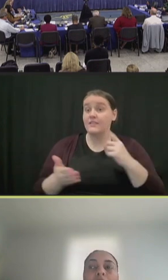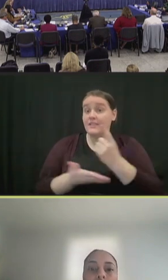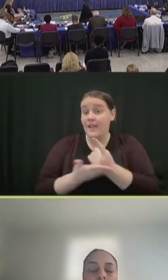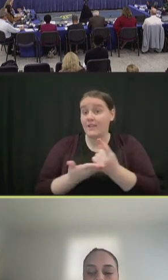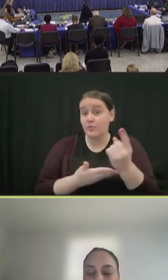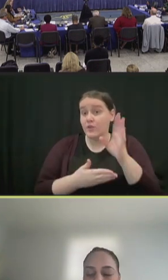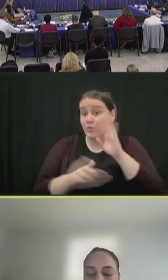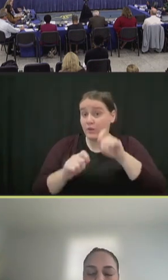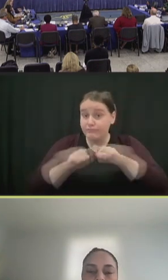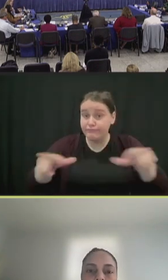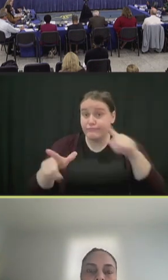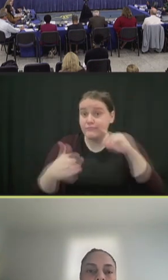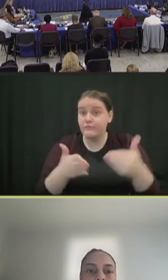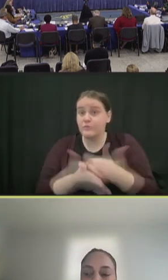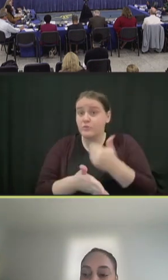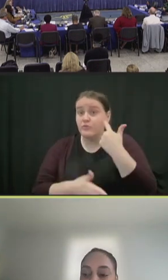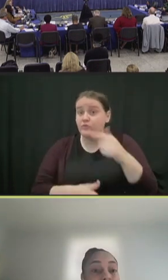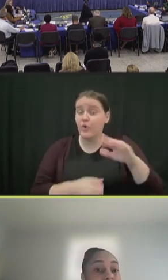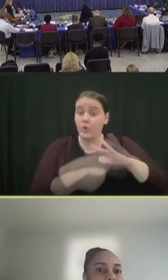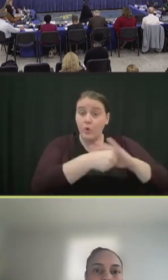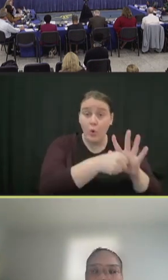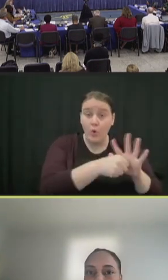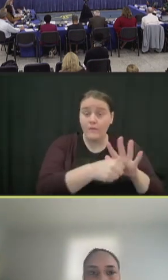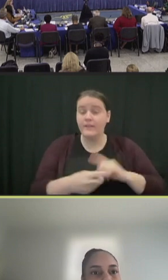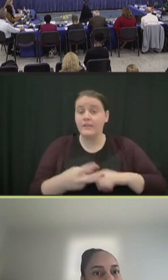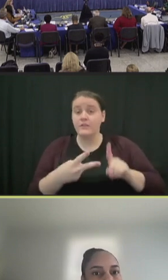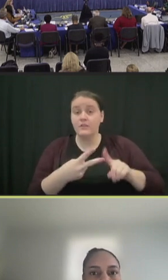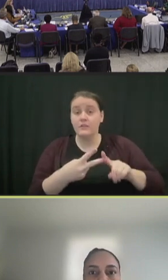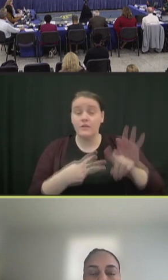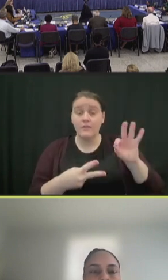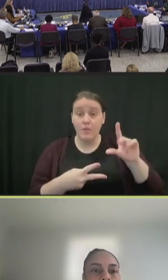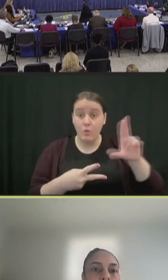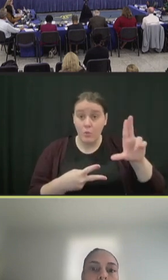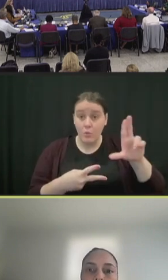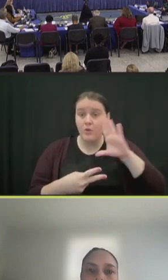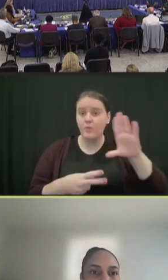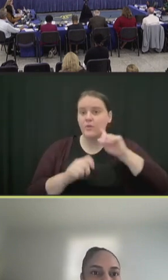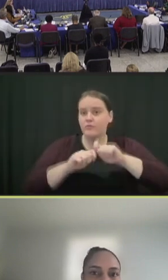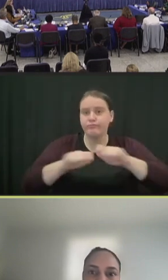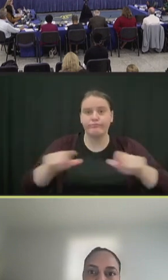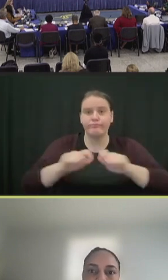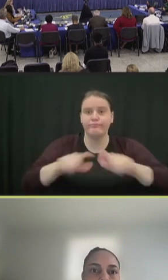right, for the new season. And share those widely, on your own media channels,